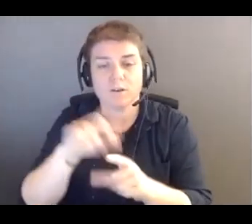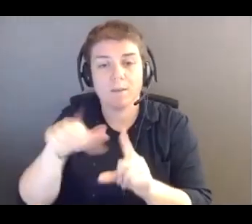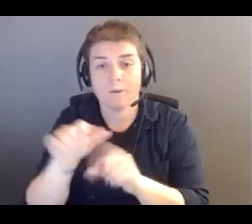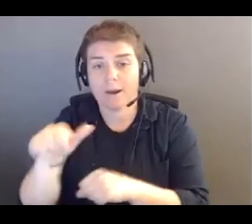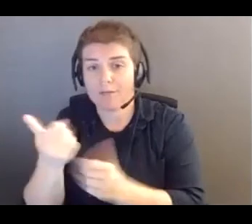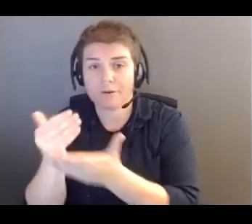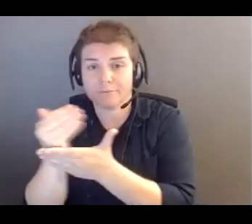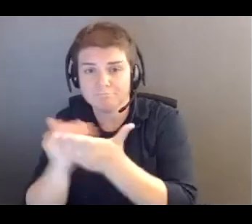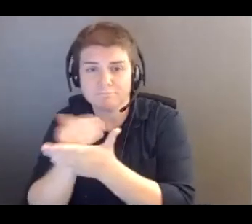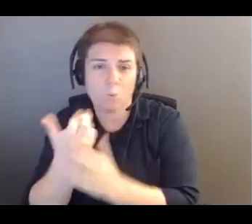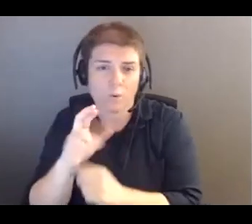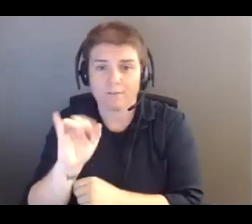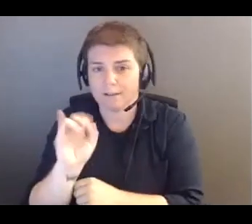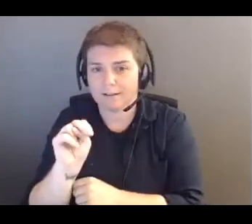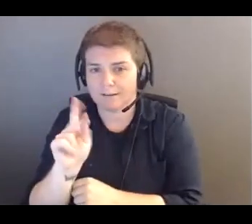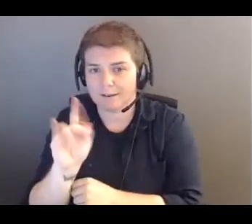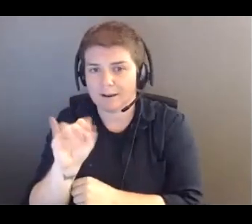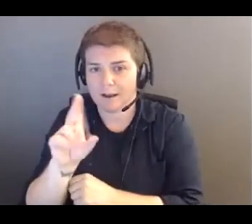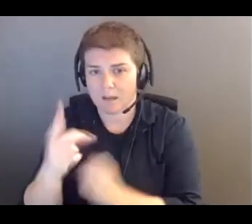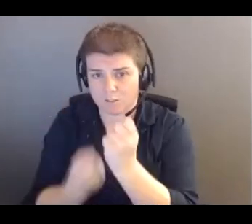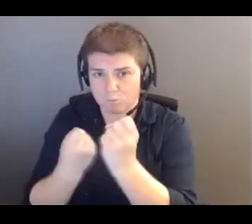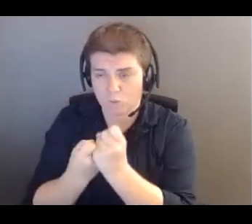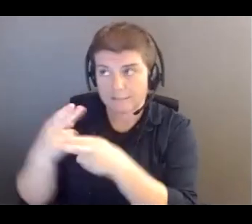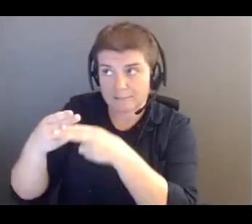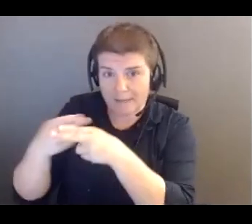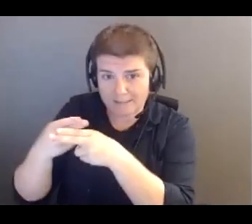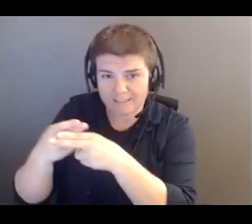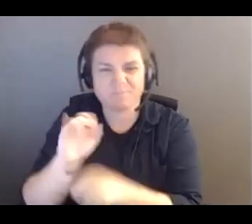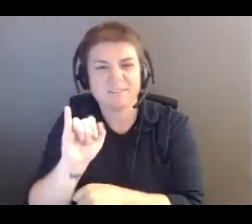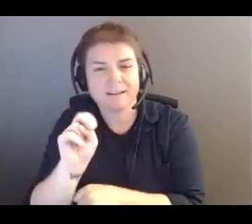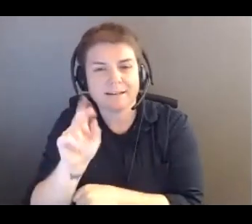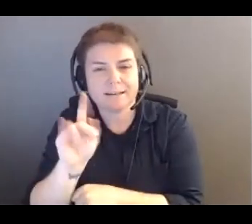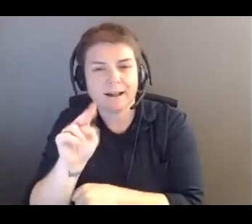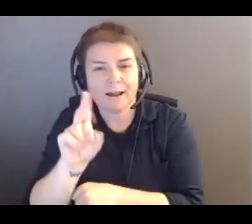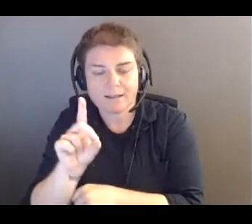confirmed or pending. In-kind support refers to things that still have monetary value but